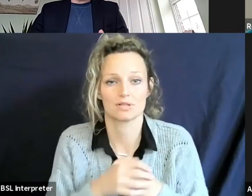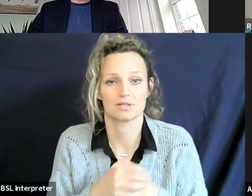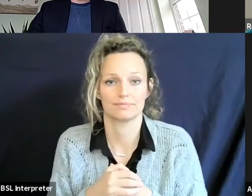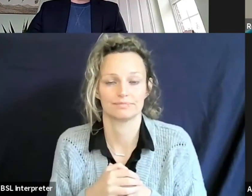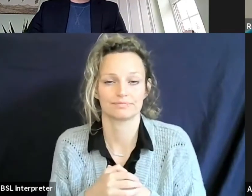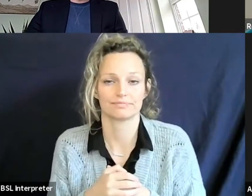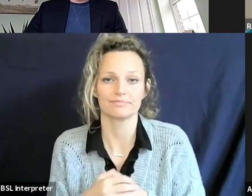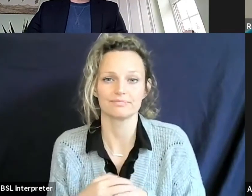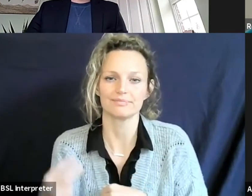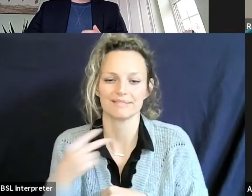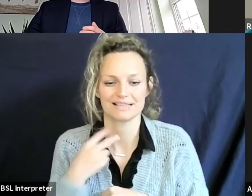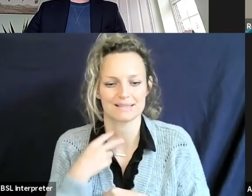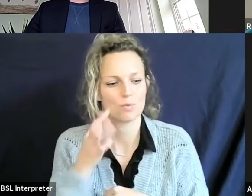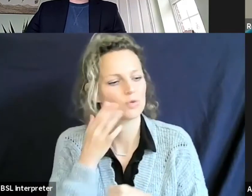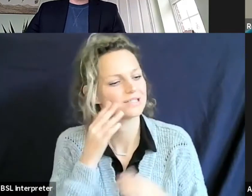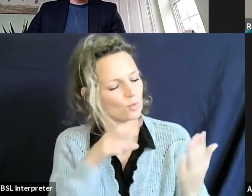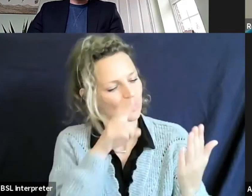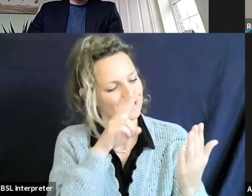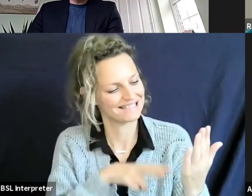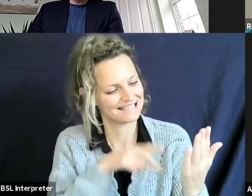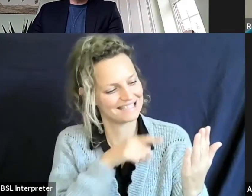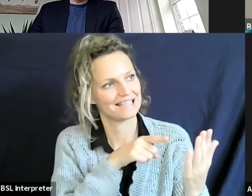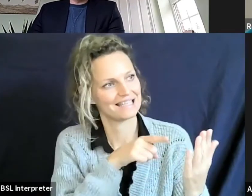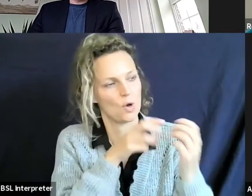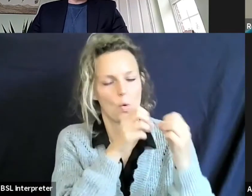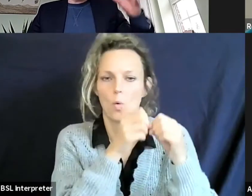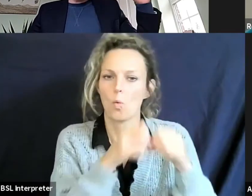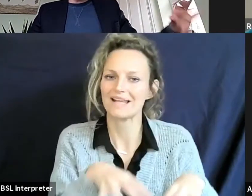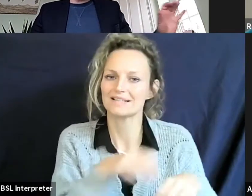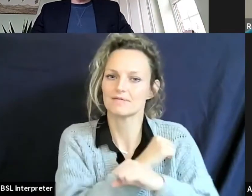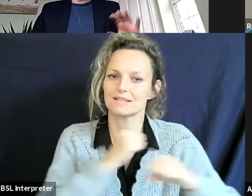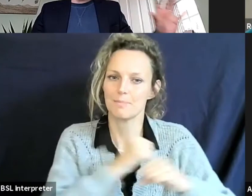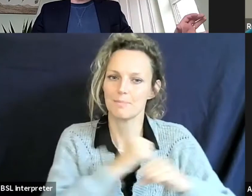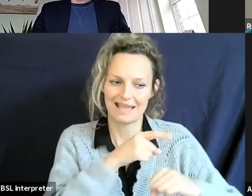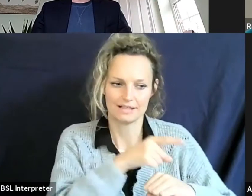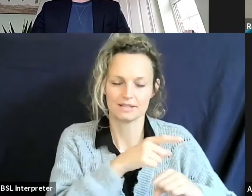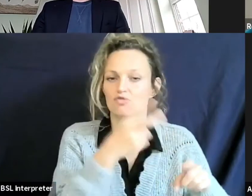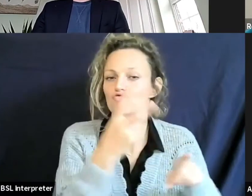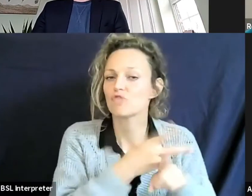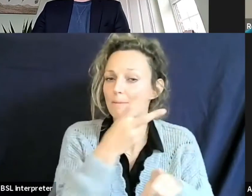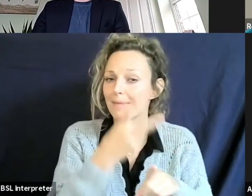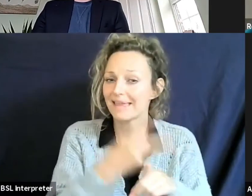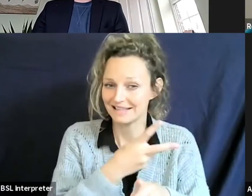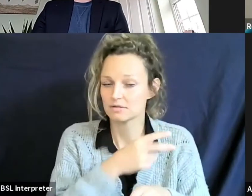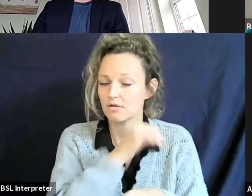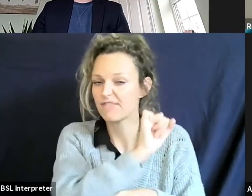Sometimes it's nice for inspirational quotes but that wastes word count.